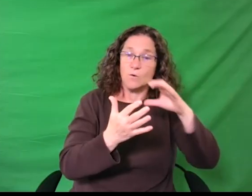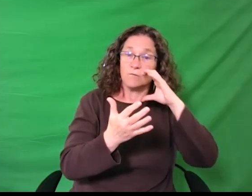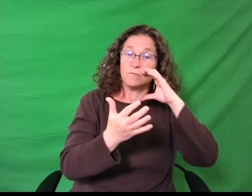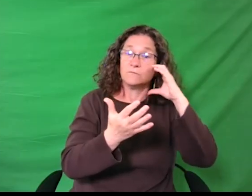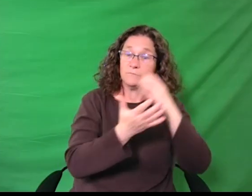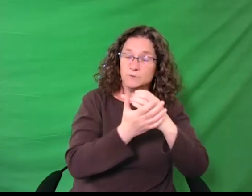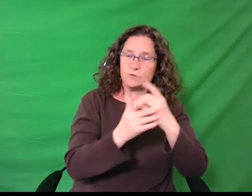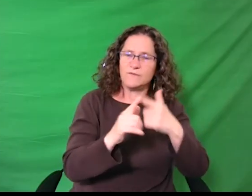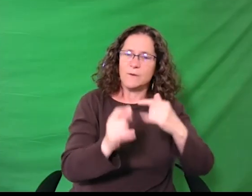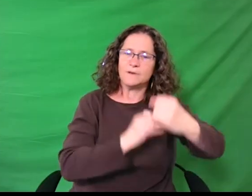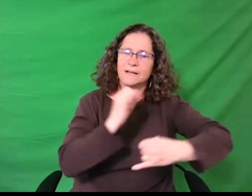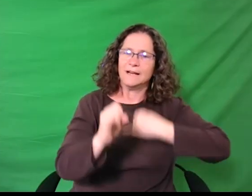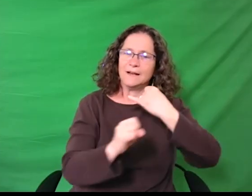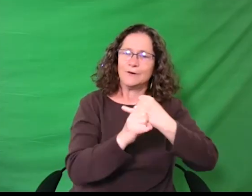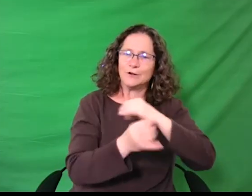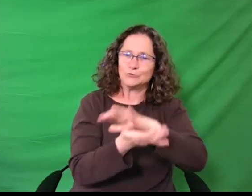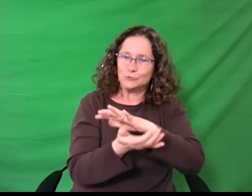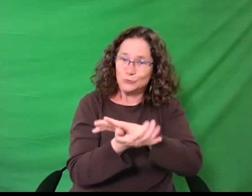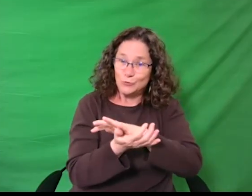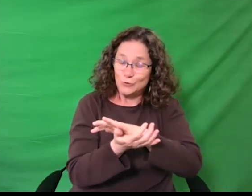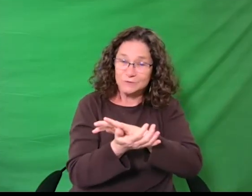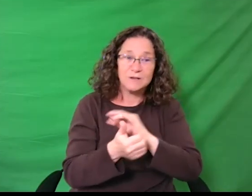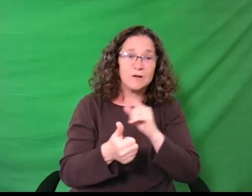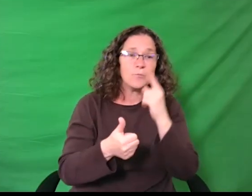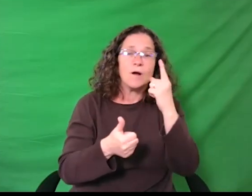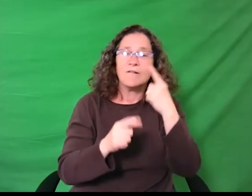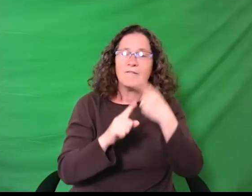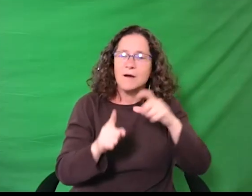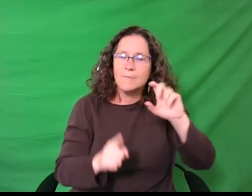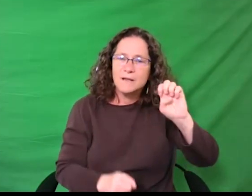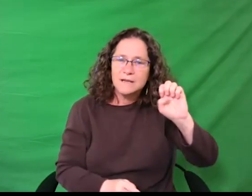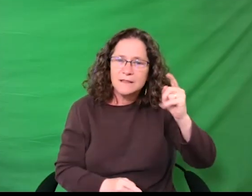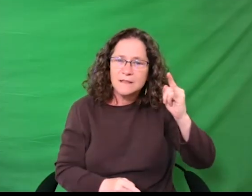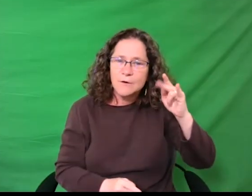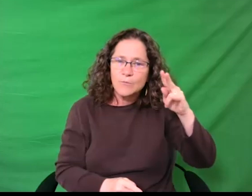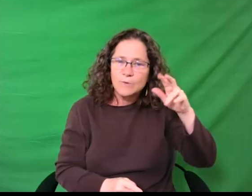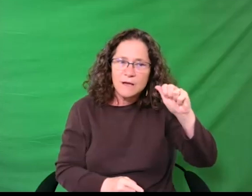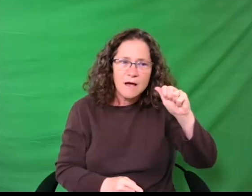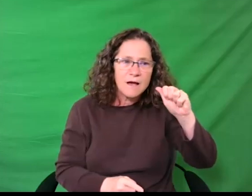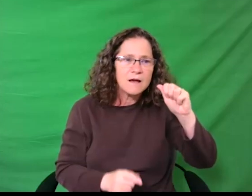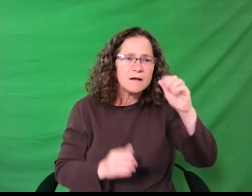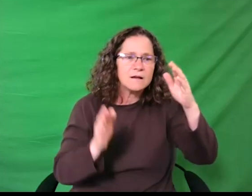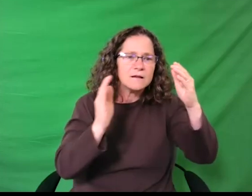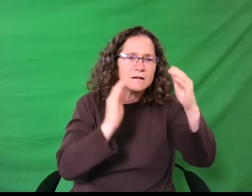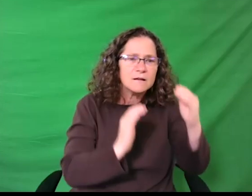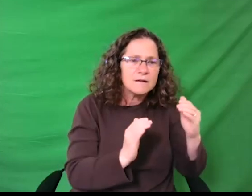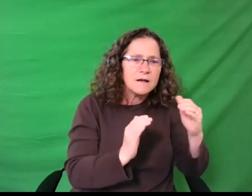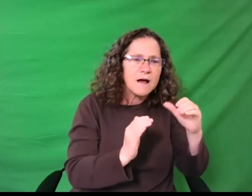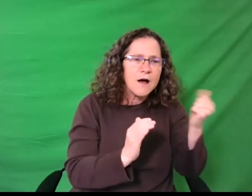So cued speech has been brought, recently, to Ethiopia. There's an image of it here being used in the UK.